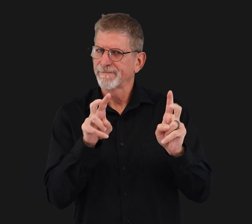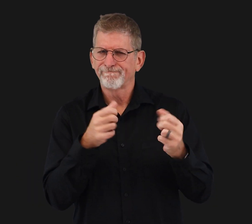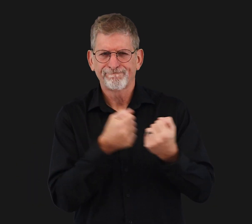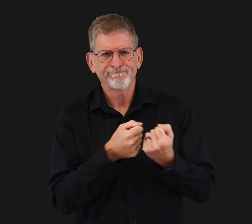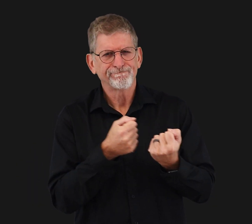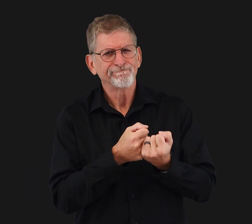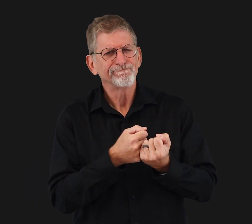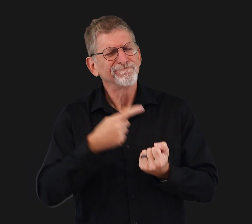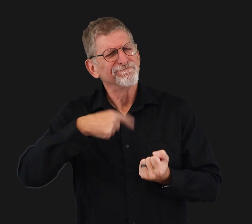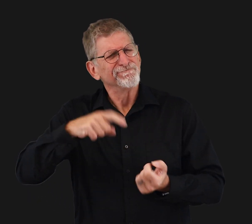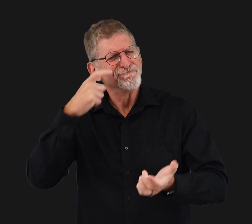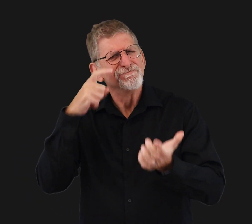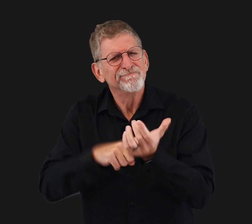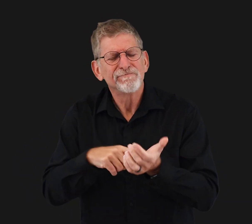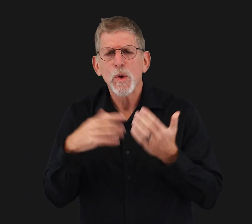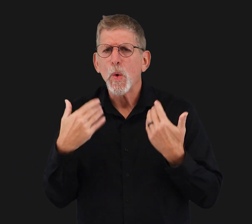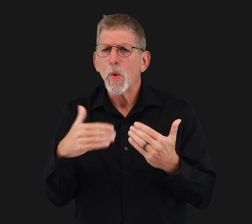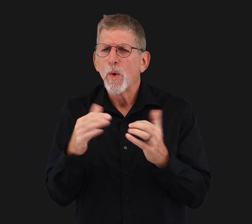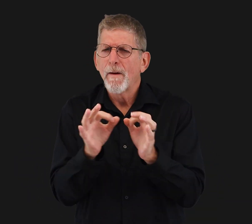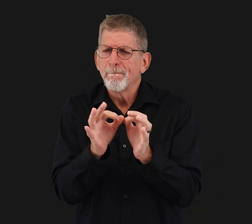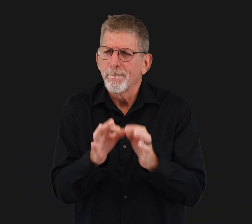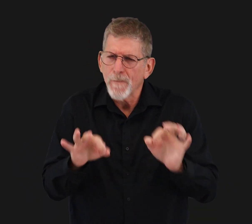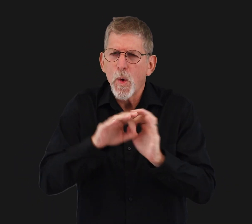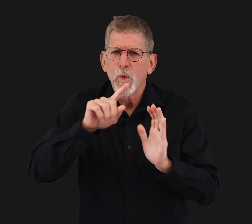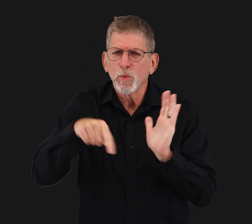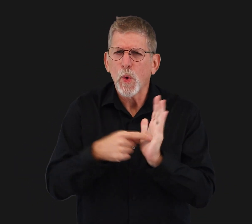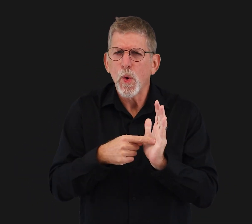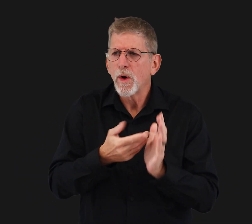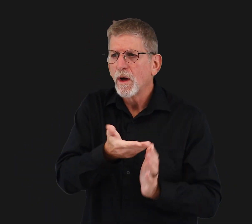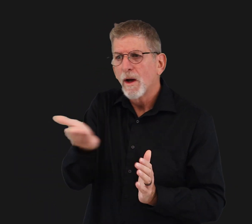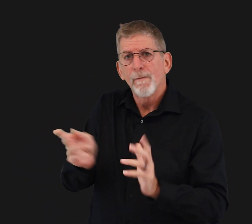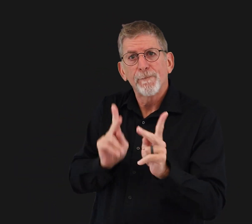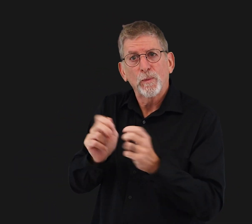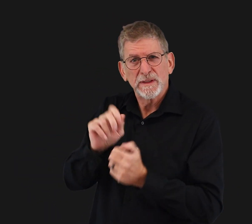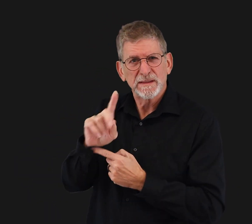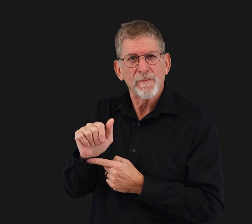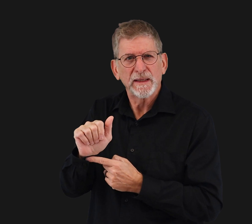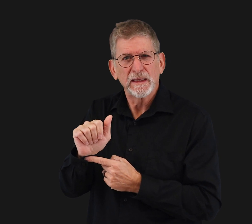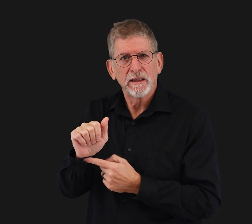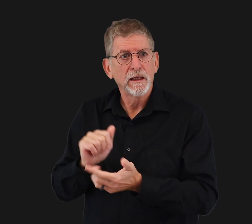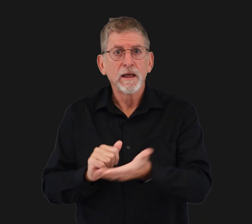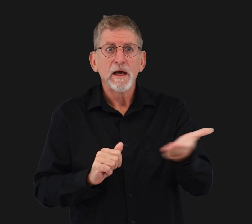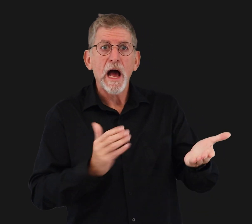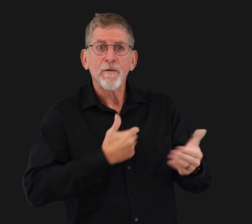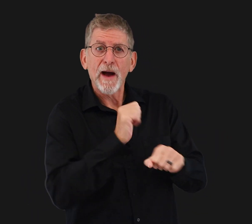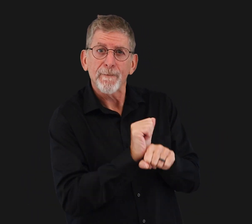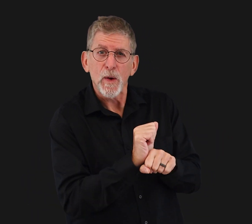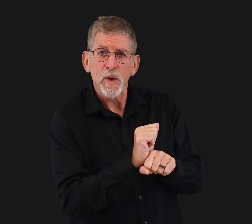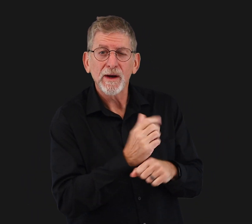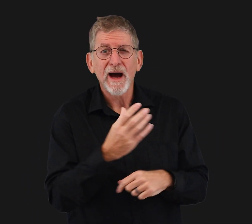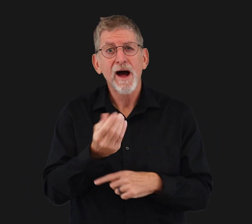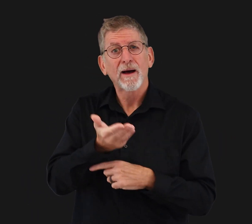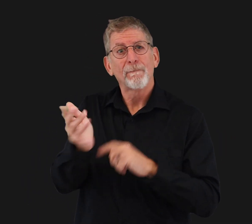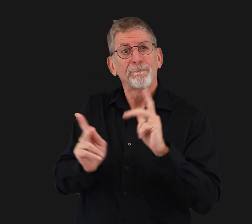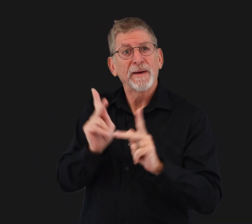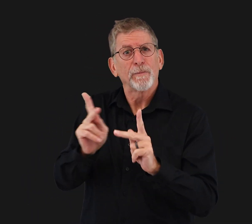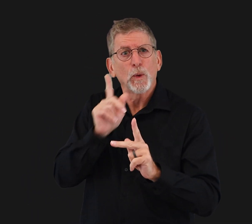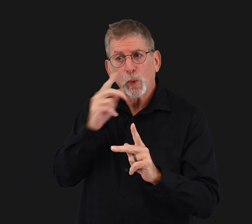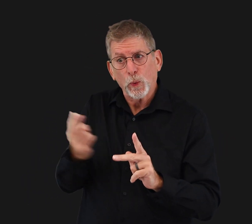We recognize the vital role that people with disabilities, our employees, and people